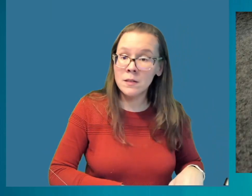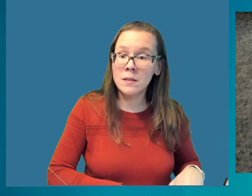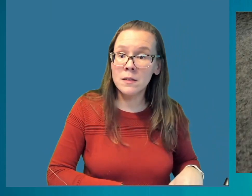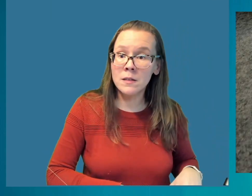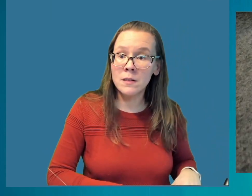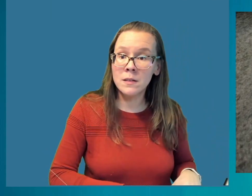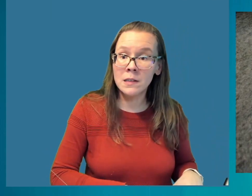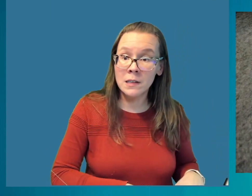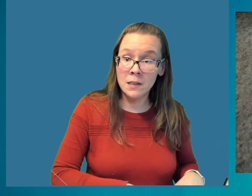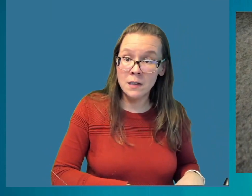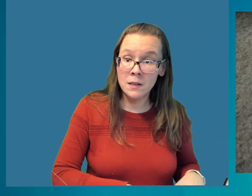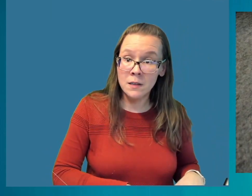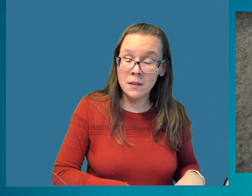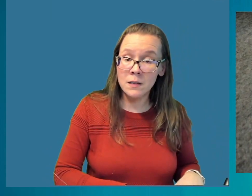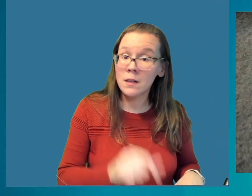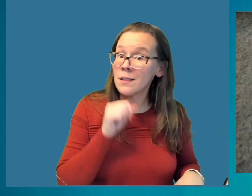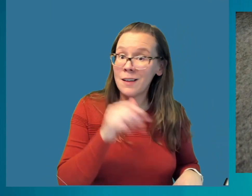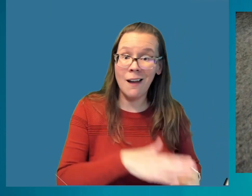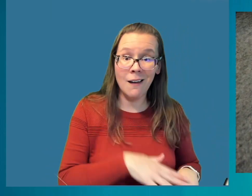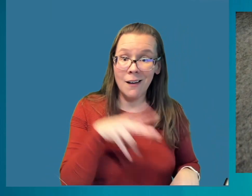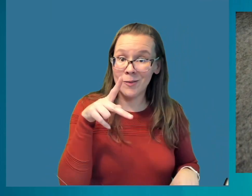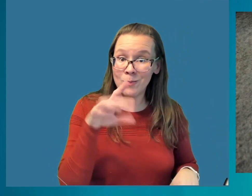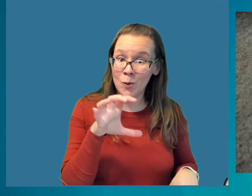but there are other options, and you should explore those.